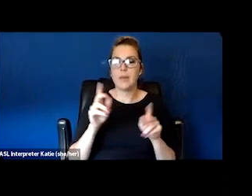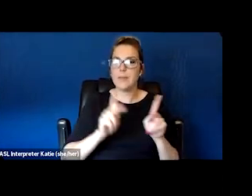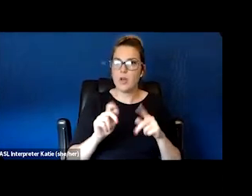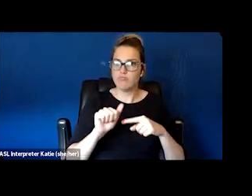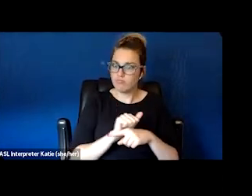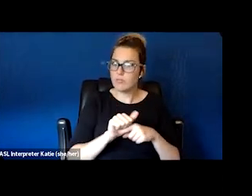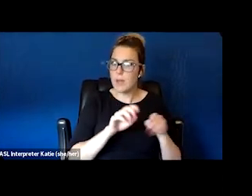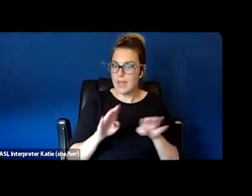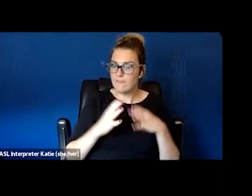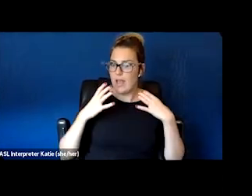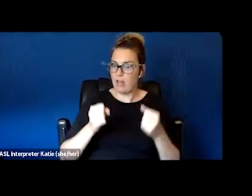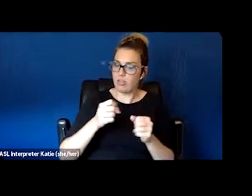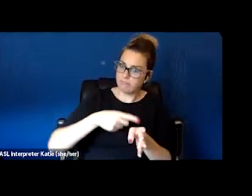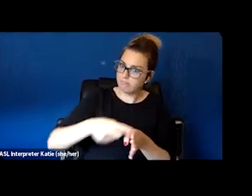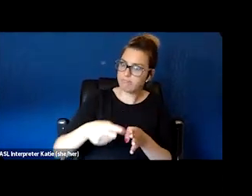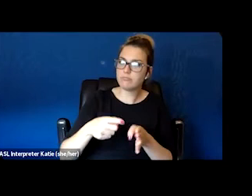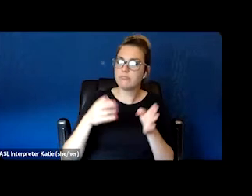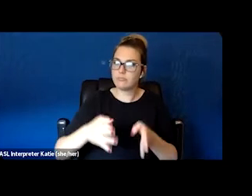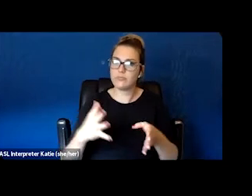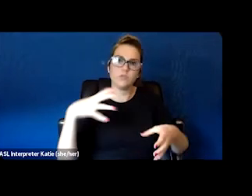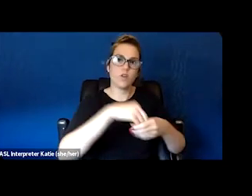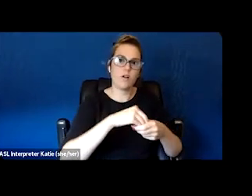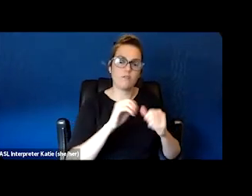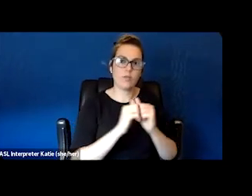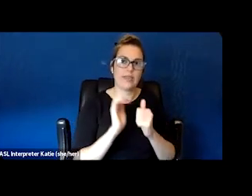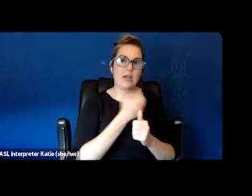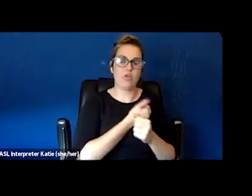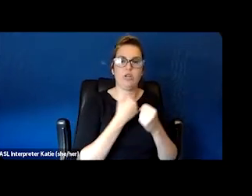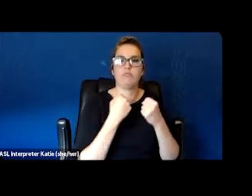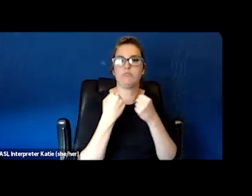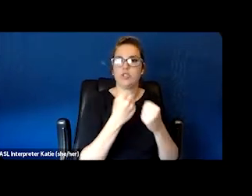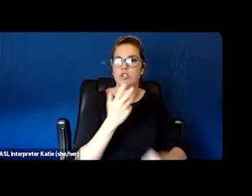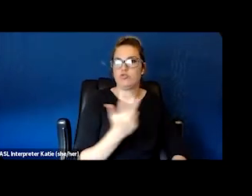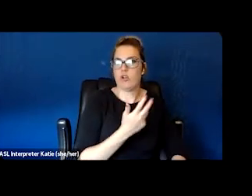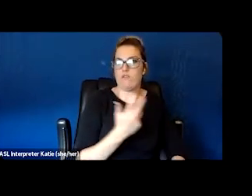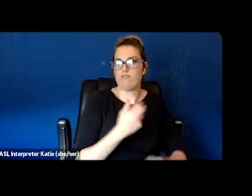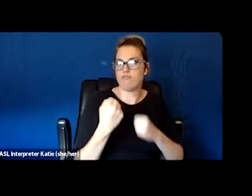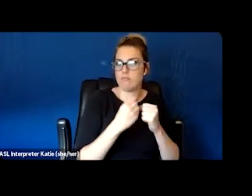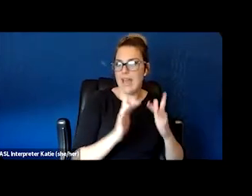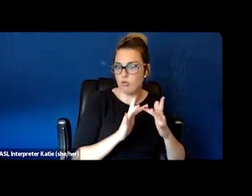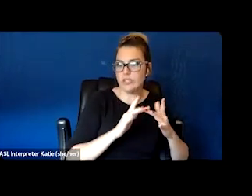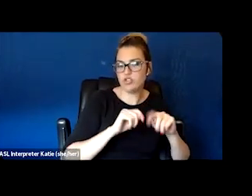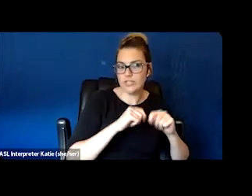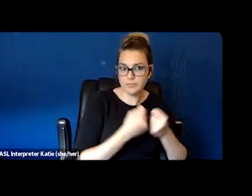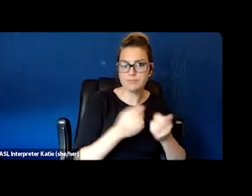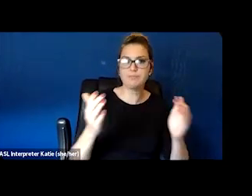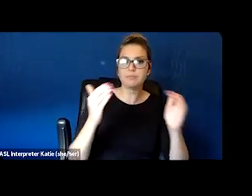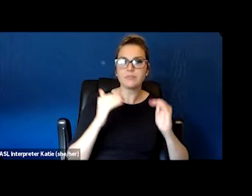And like I mentioned, our programs aren't always specific to serve those people with behavioral health challenges. So some of our programs